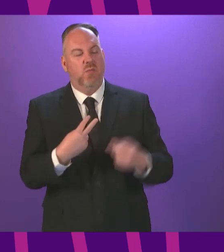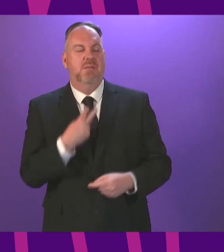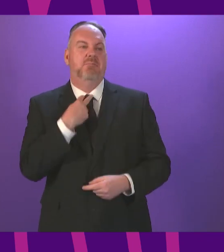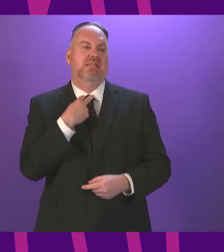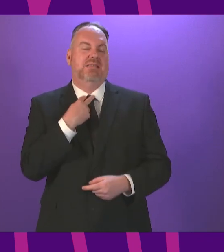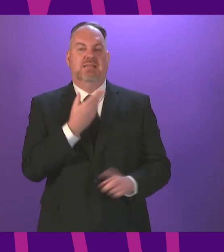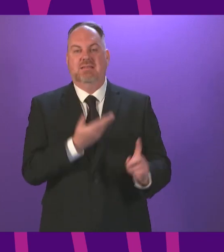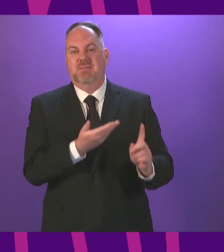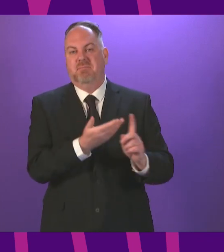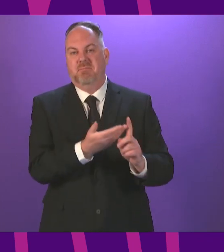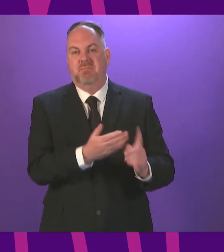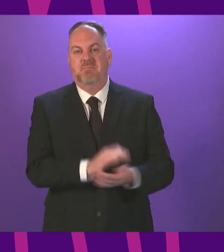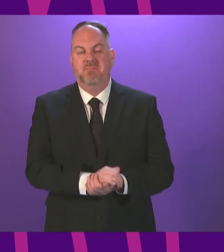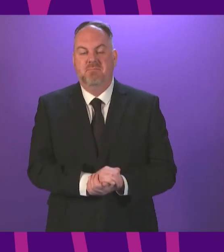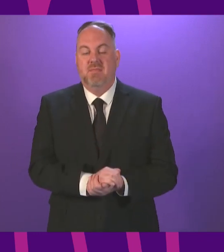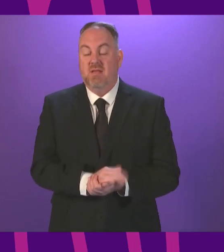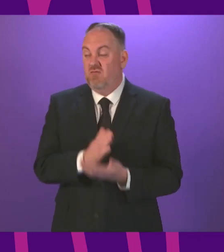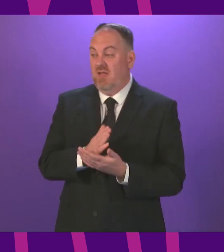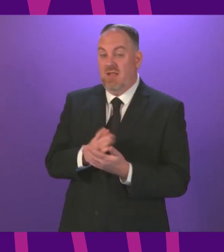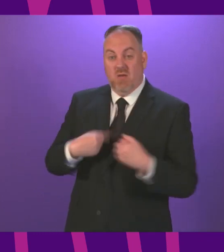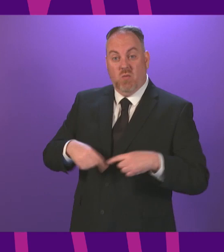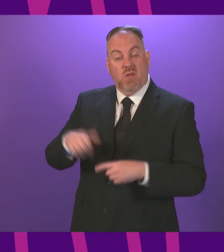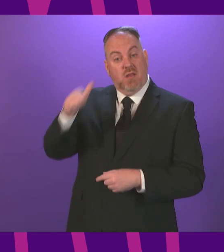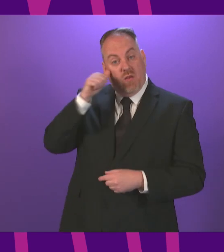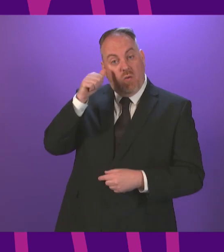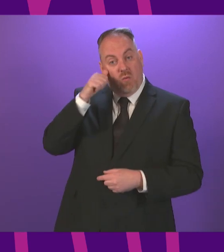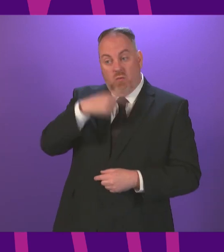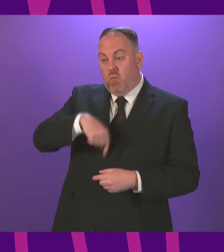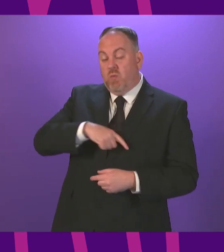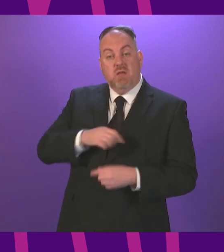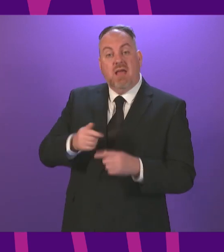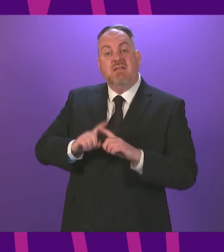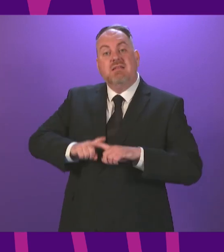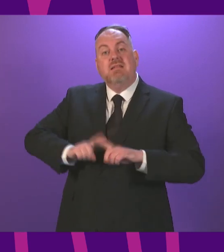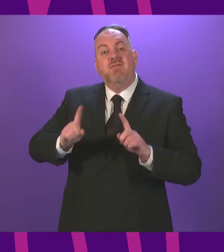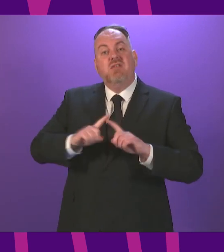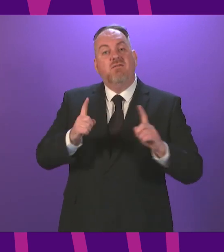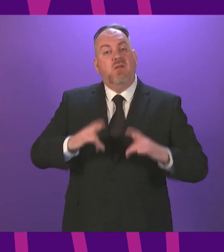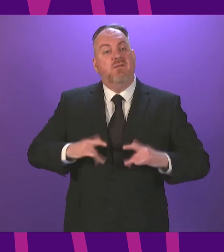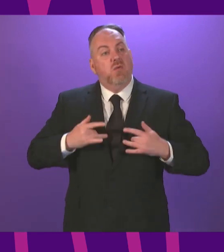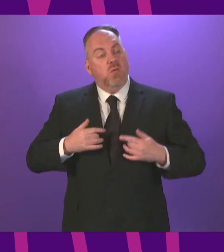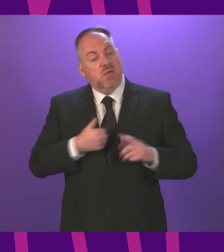In this chamber, as in this country, we do not all share the same views of the monarchy, or the same